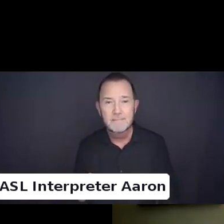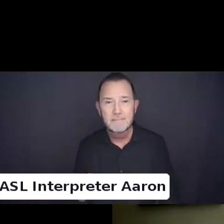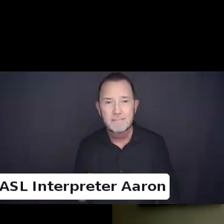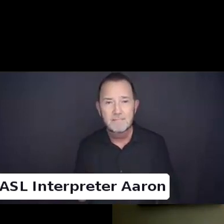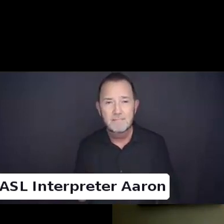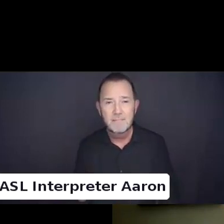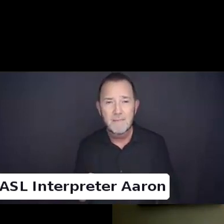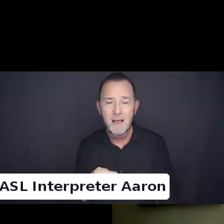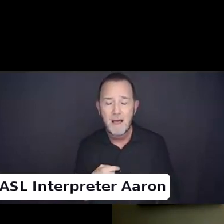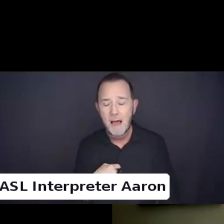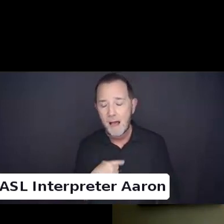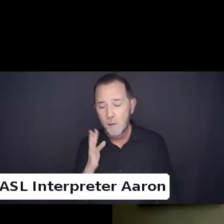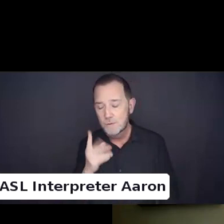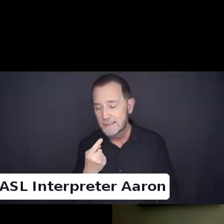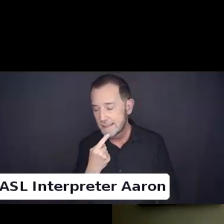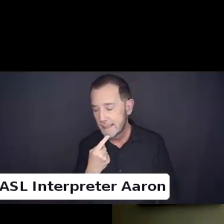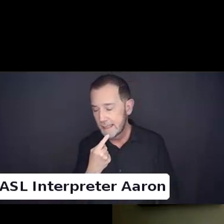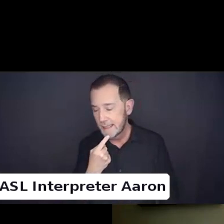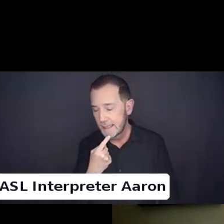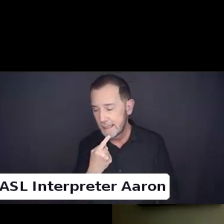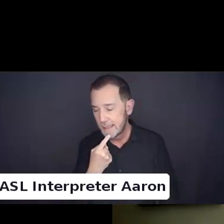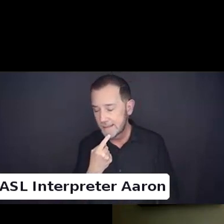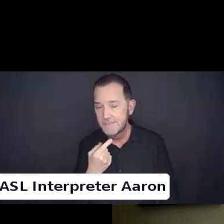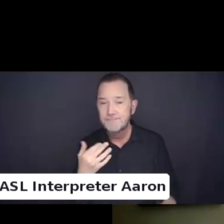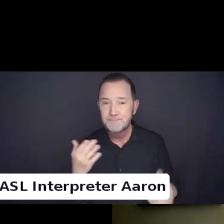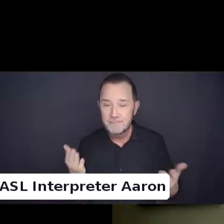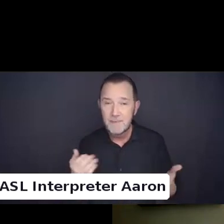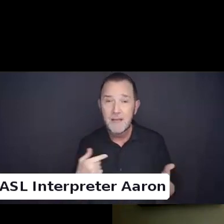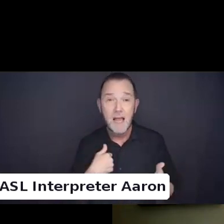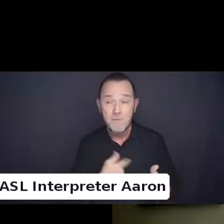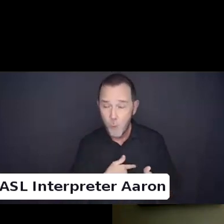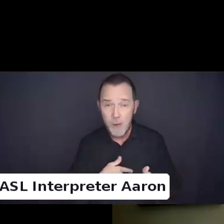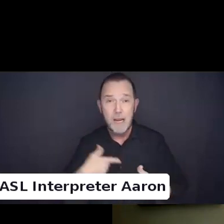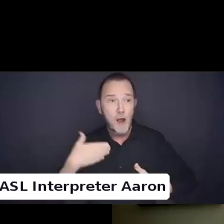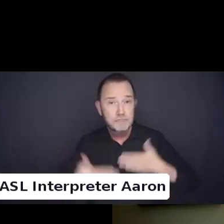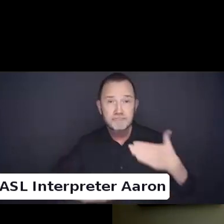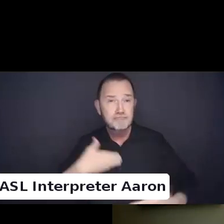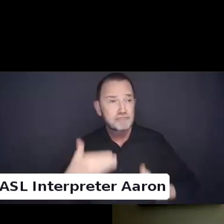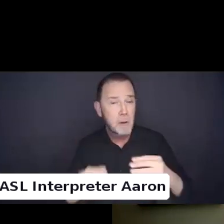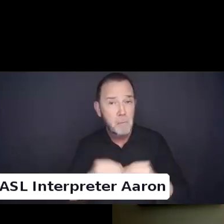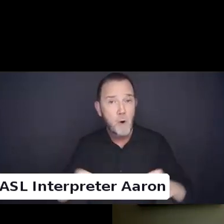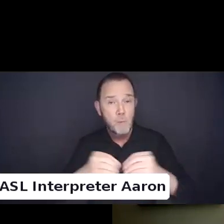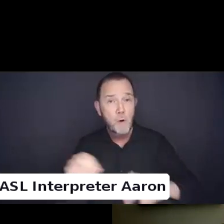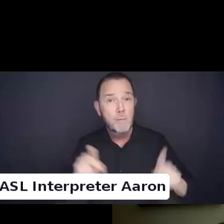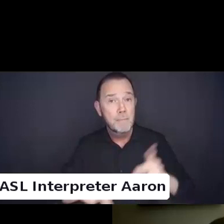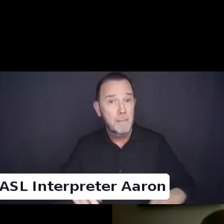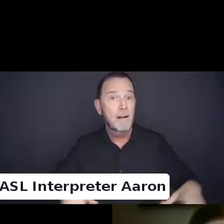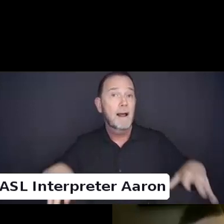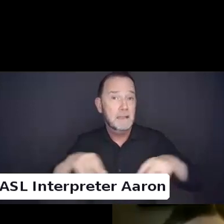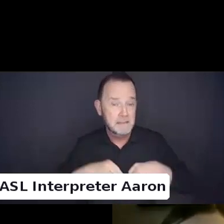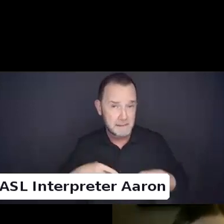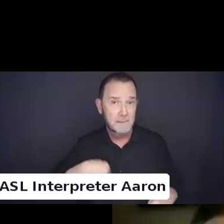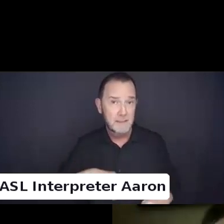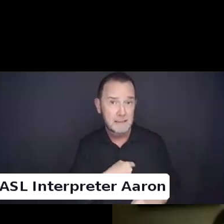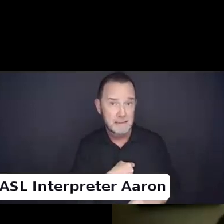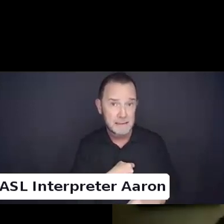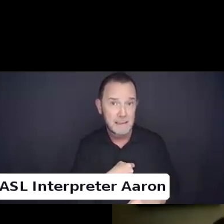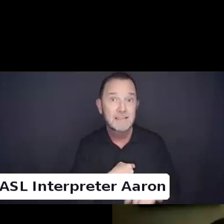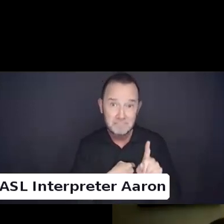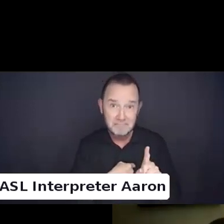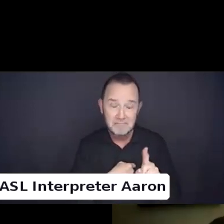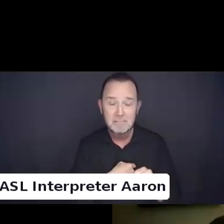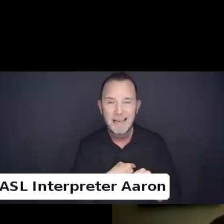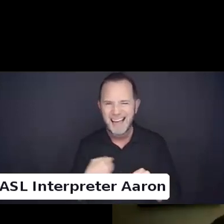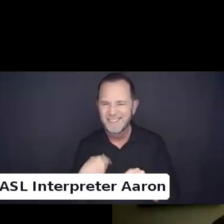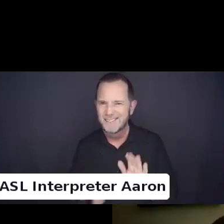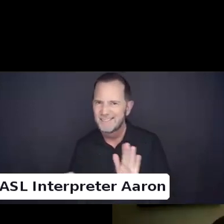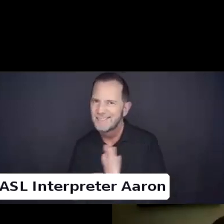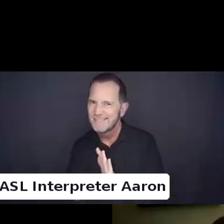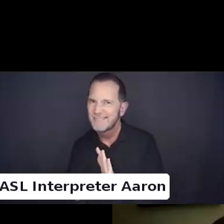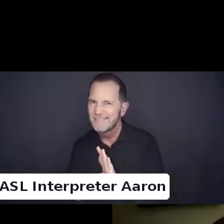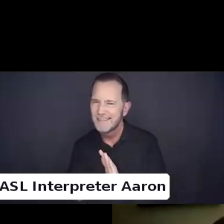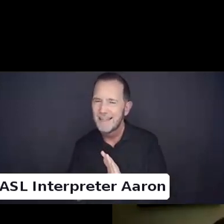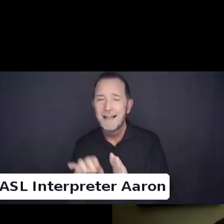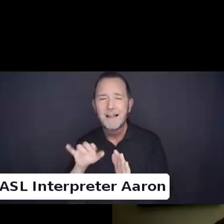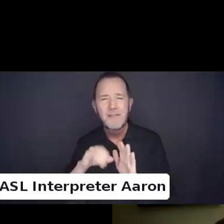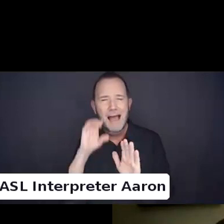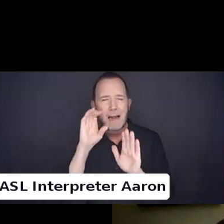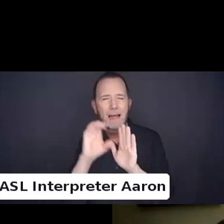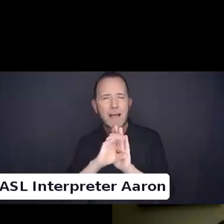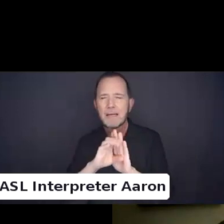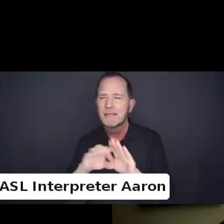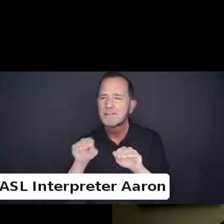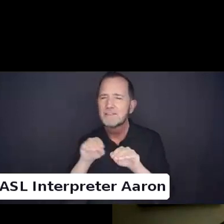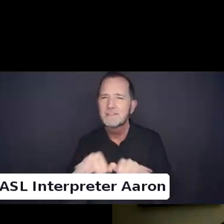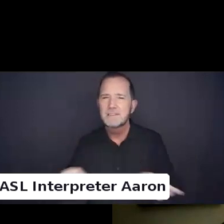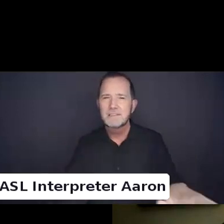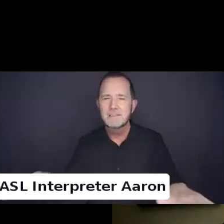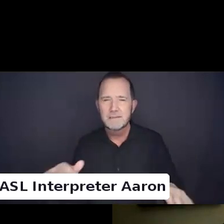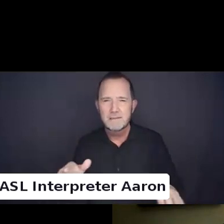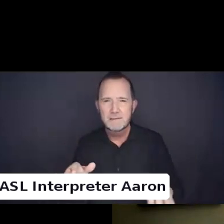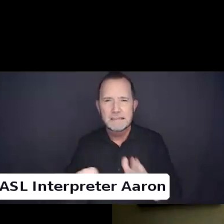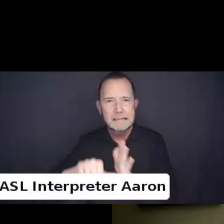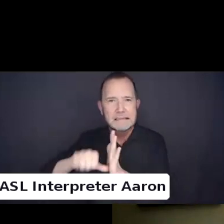One small acceptance is not the image we accepted into the society is essentially the one that